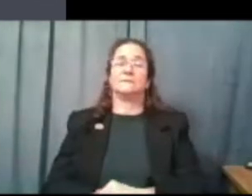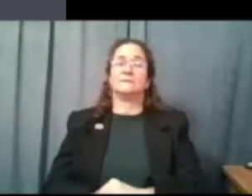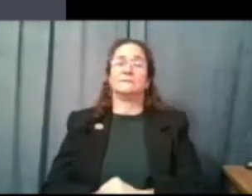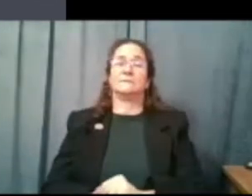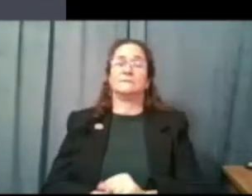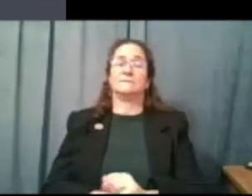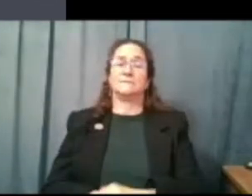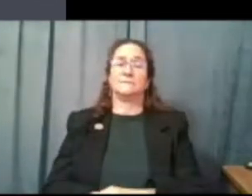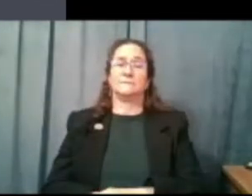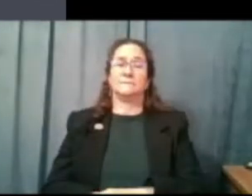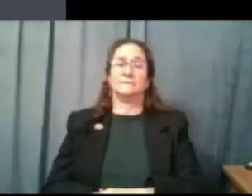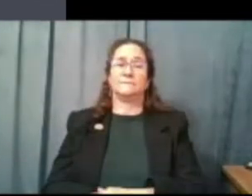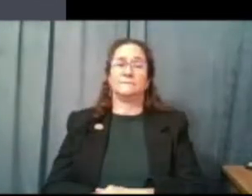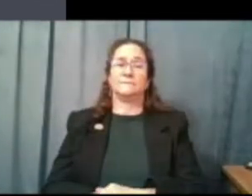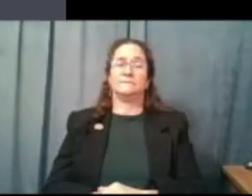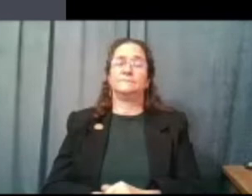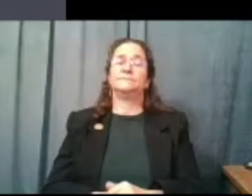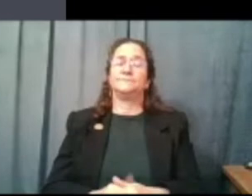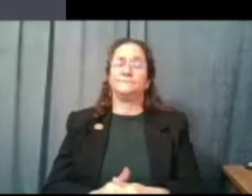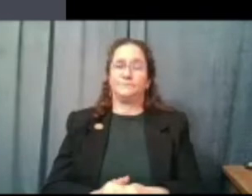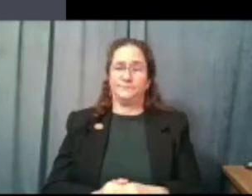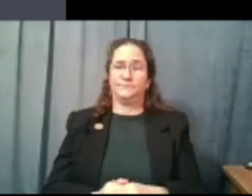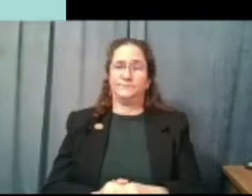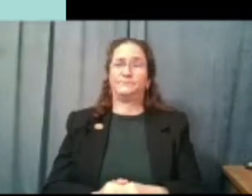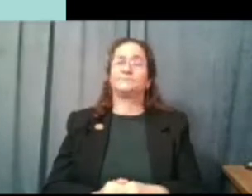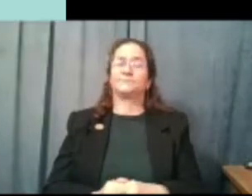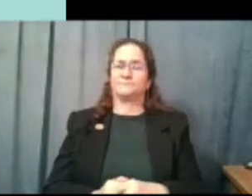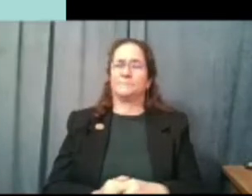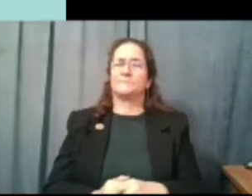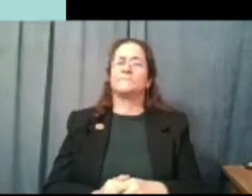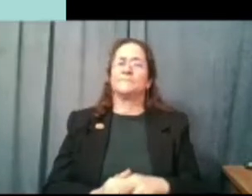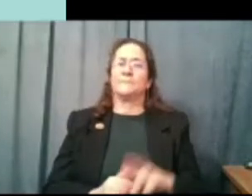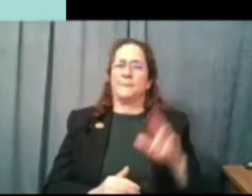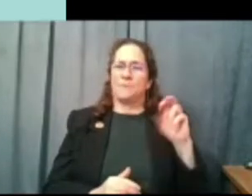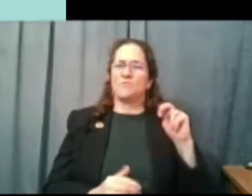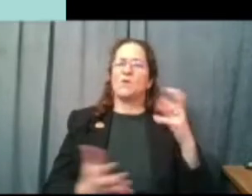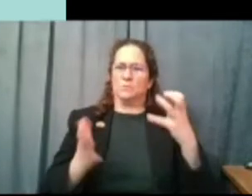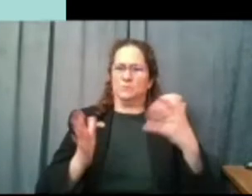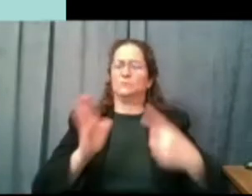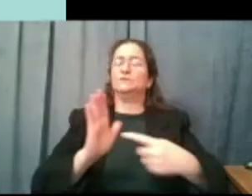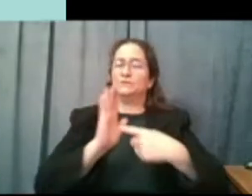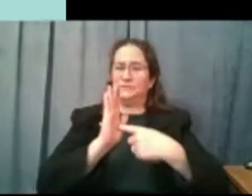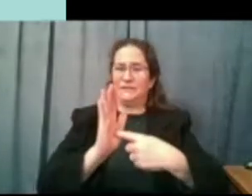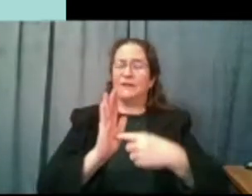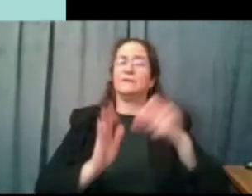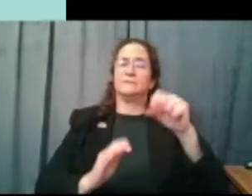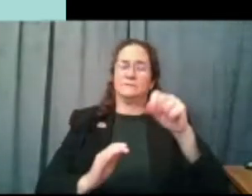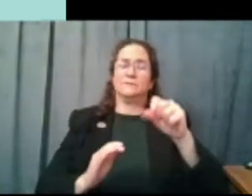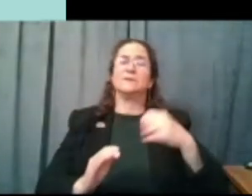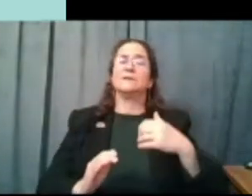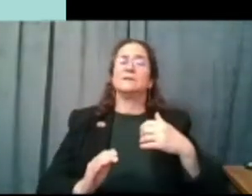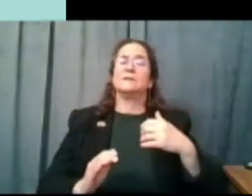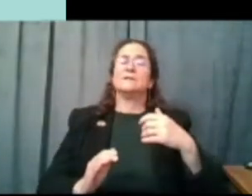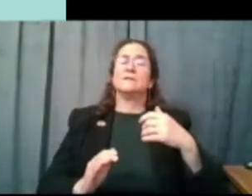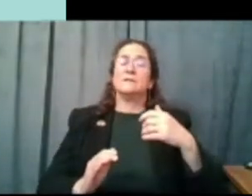One of the things that I would like to share, and of course you've got the Padlet. You can feel free to write in the Padlet.